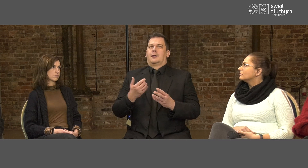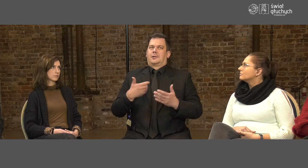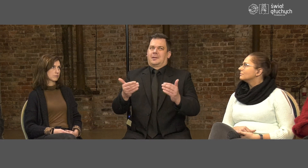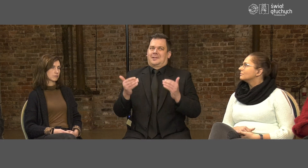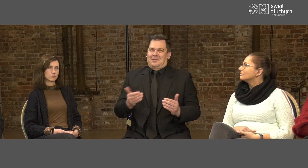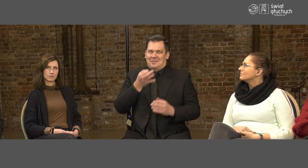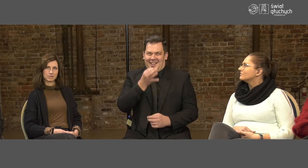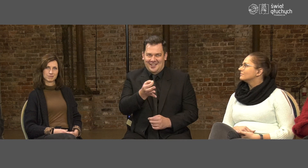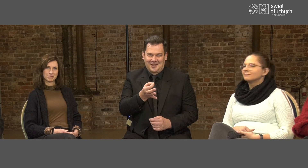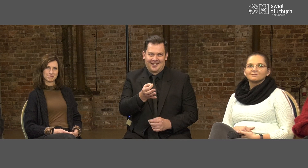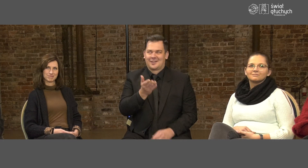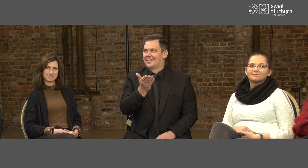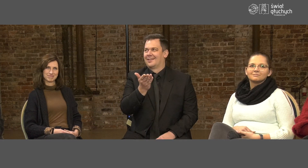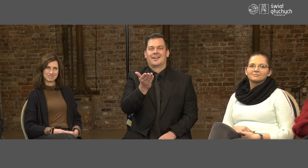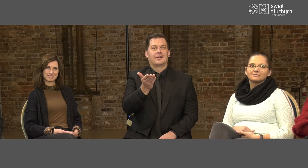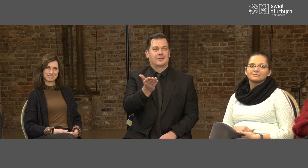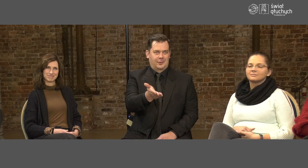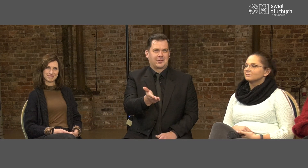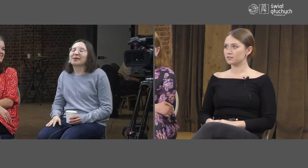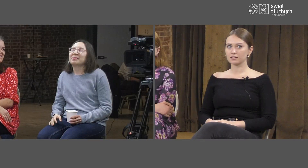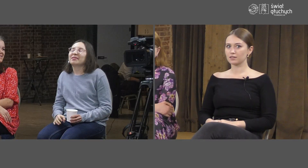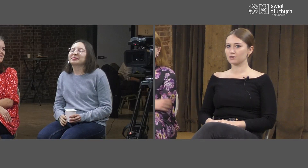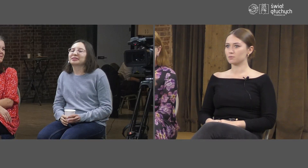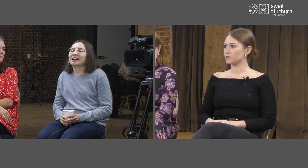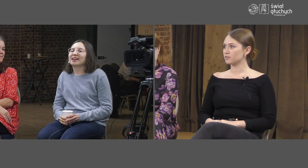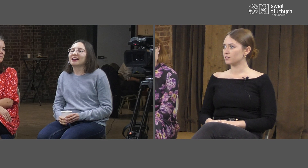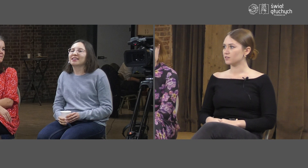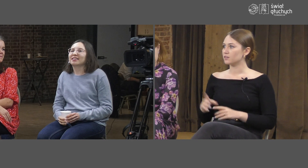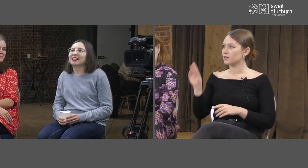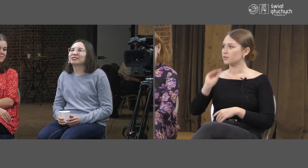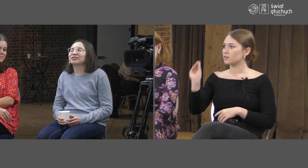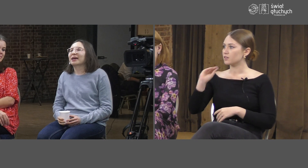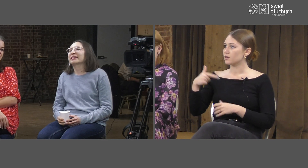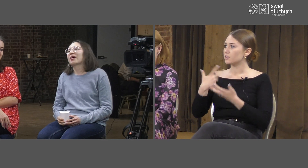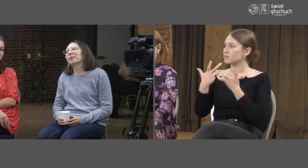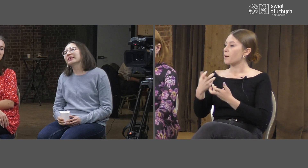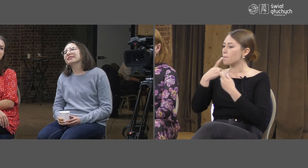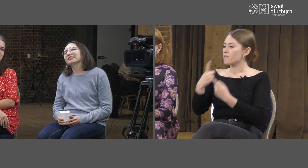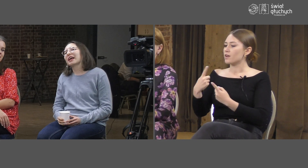I wanted to ask the next question. But okay, go ahead. [Alicja] I feel this pressure